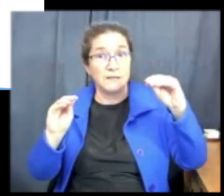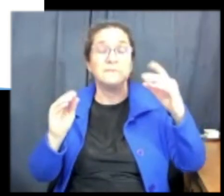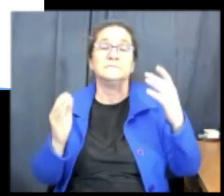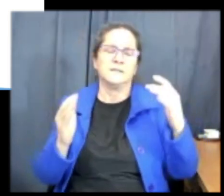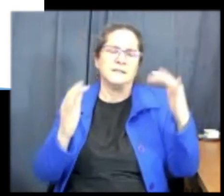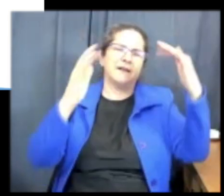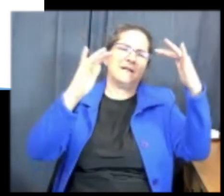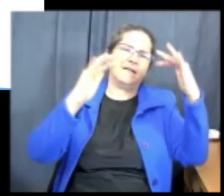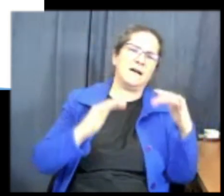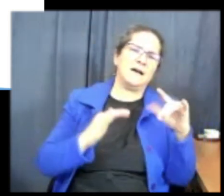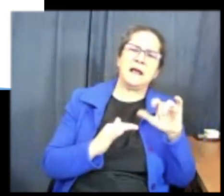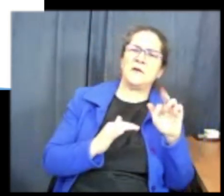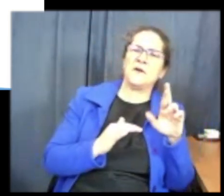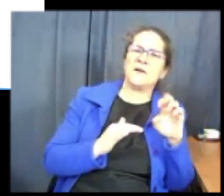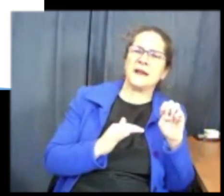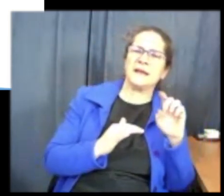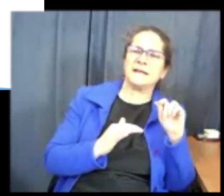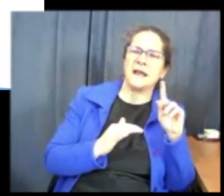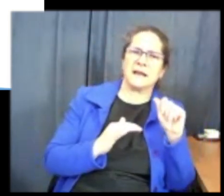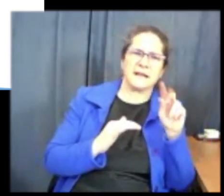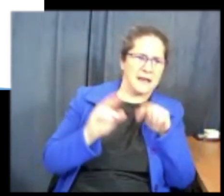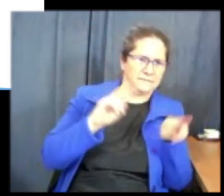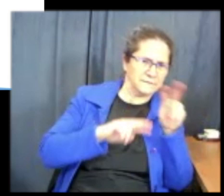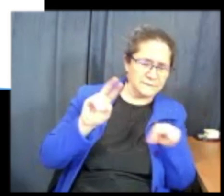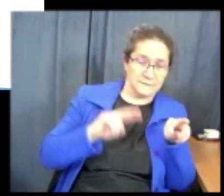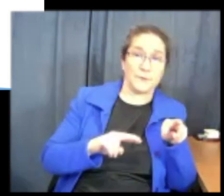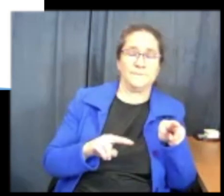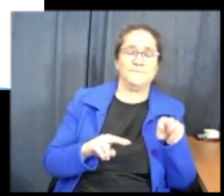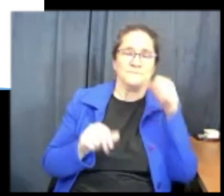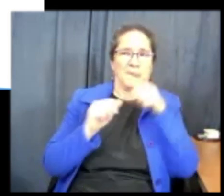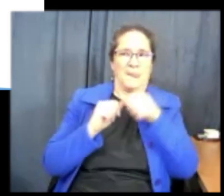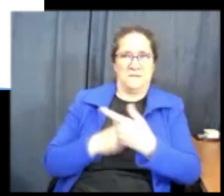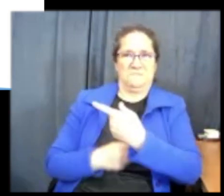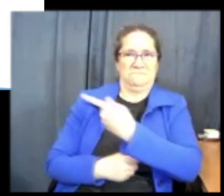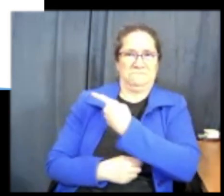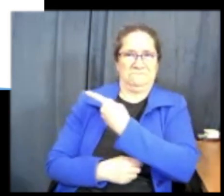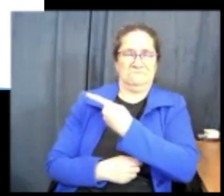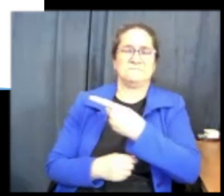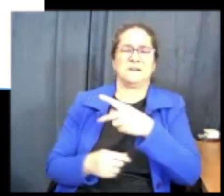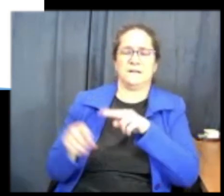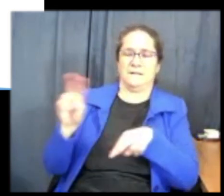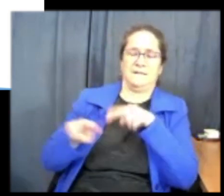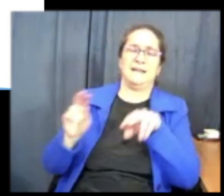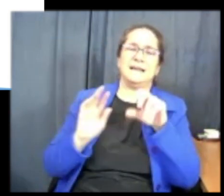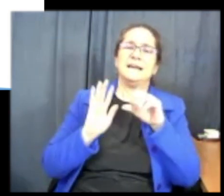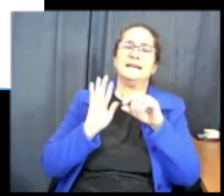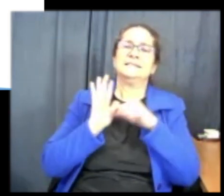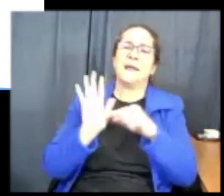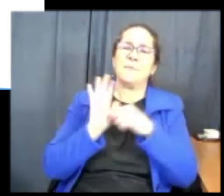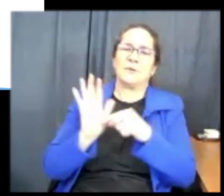so I know that when you and I went through the sample data that we were reviewing we found some very interesting trends